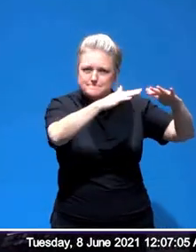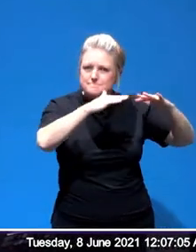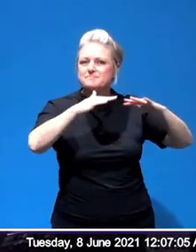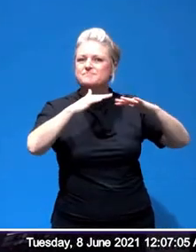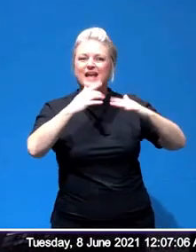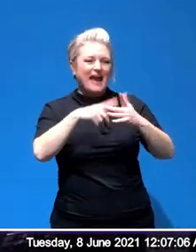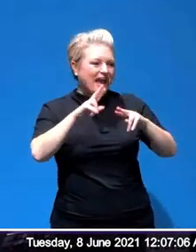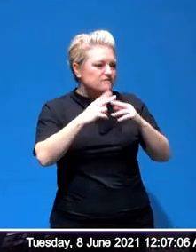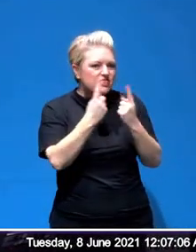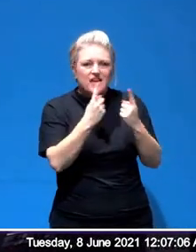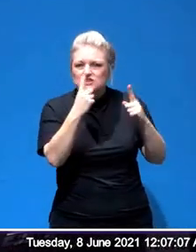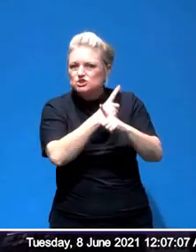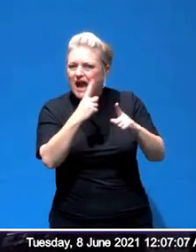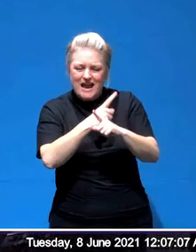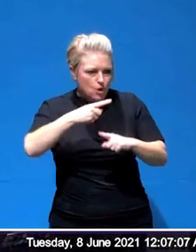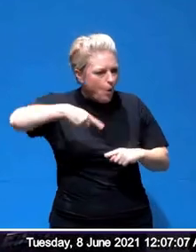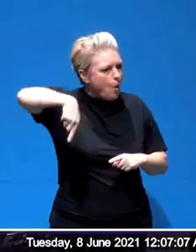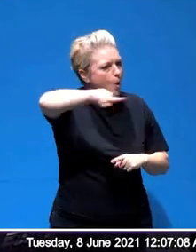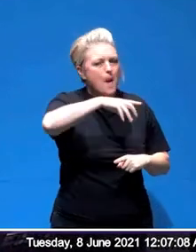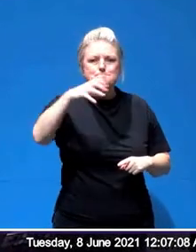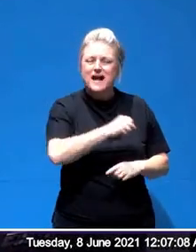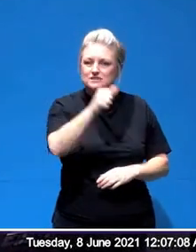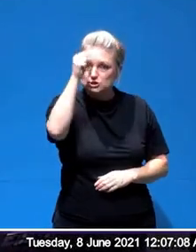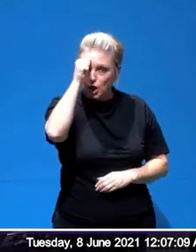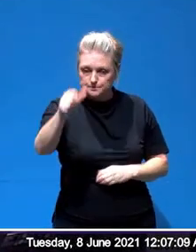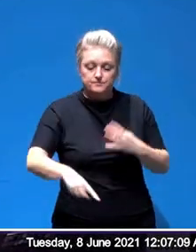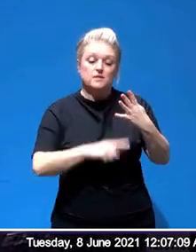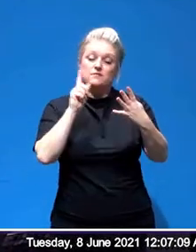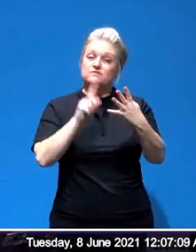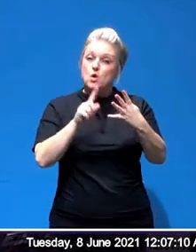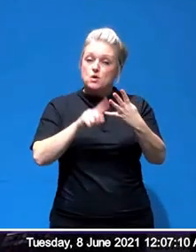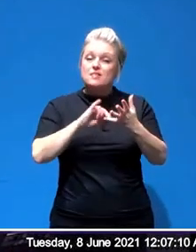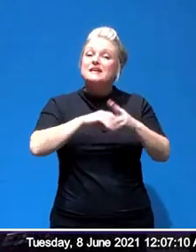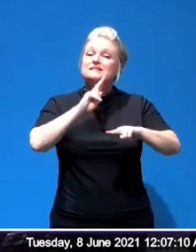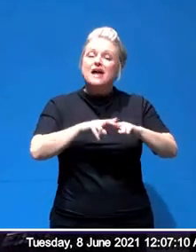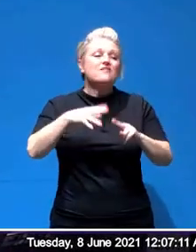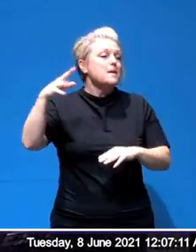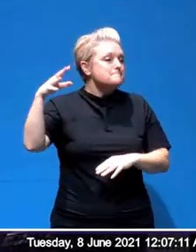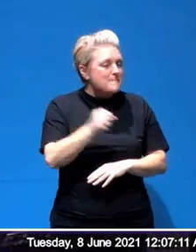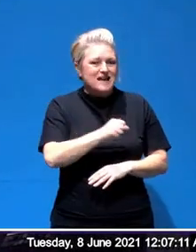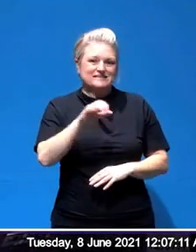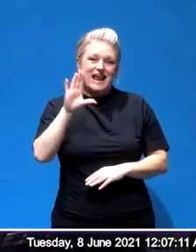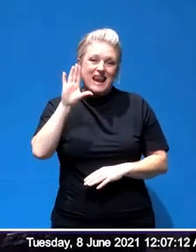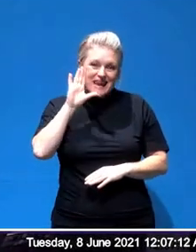Staff also need to learn to listen to families. This should be included in every bit of training that they receive.